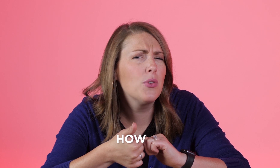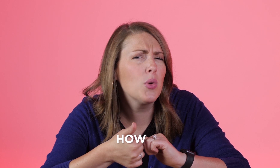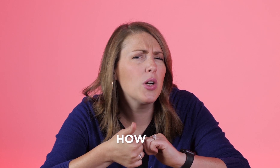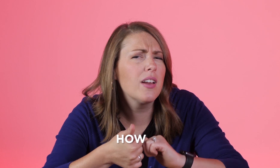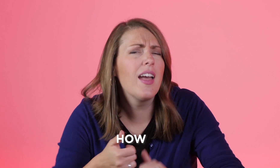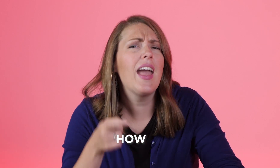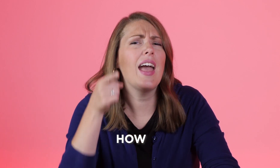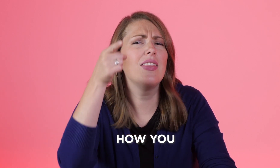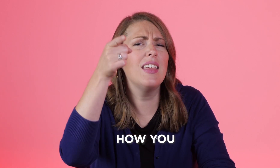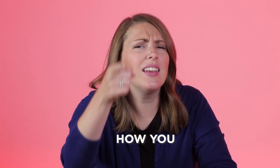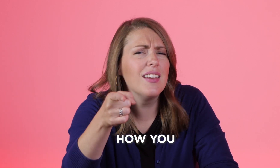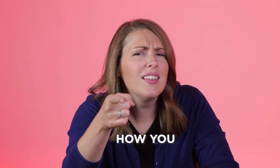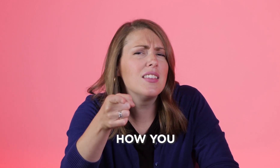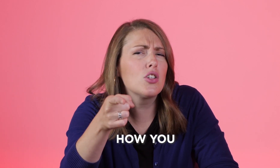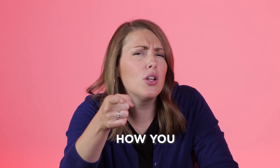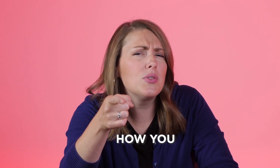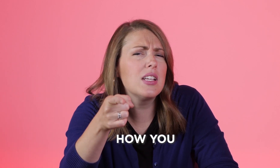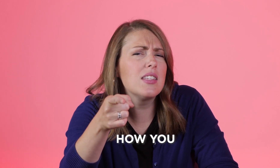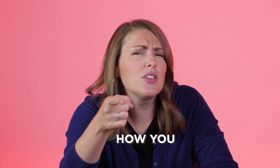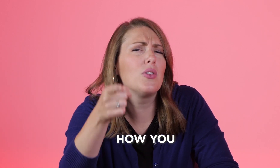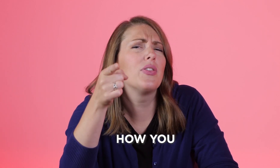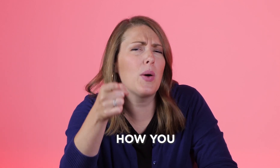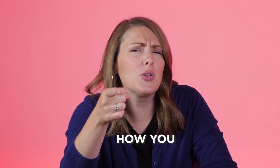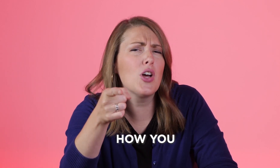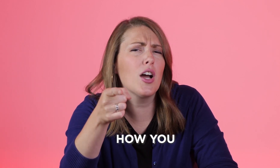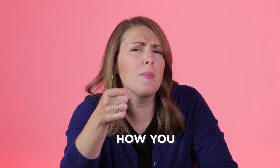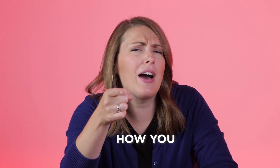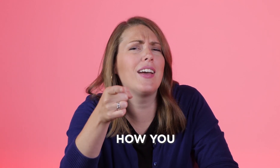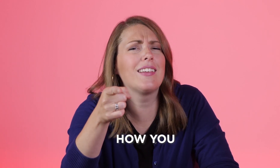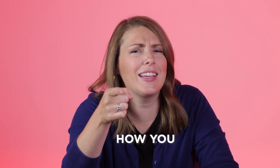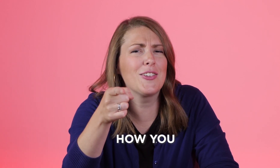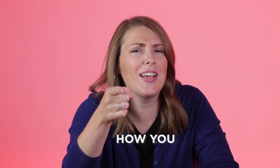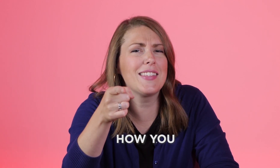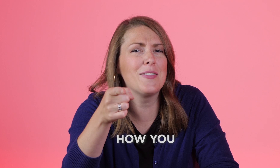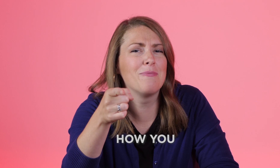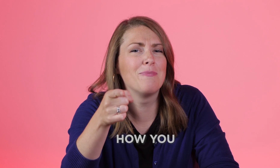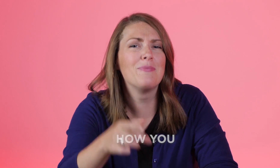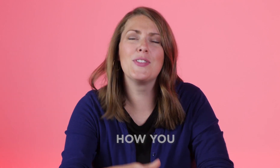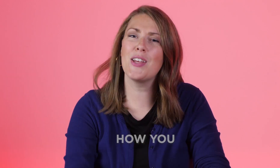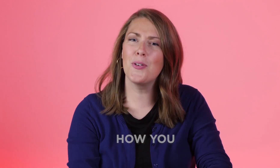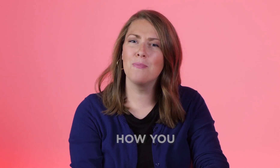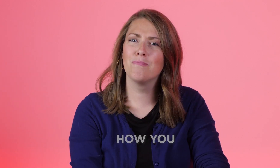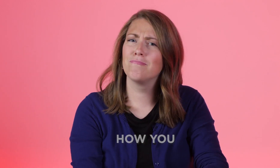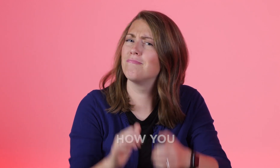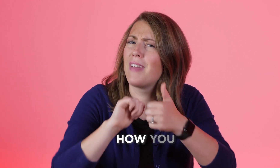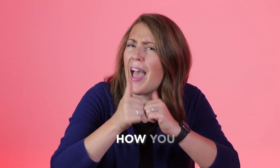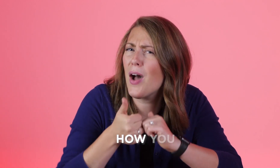forward and then this closing signal that we'll talk about in a later lesson so how